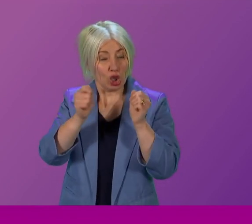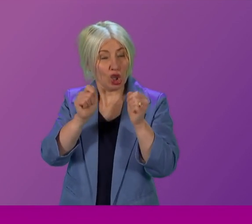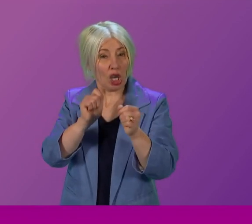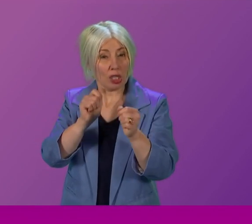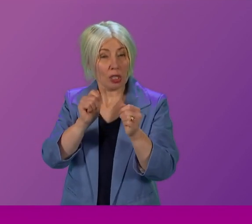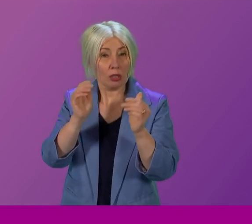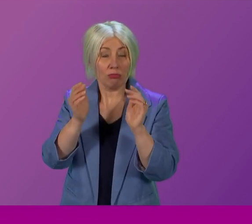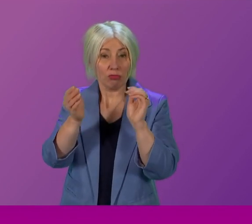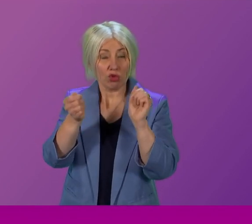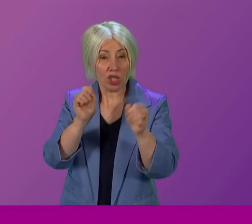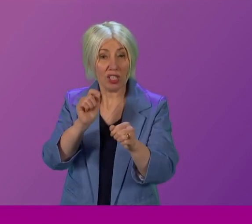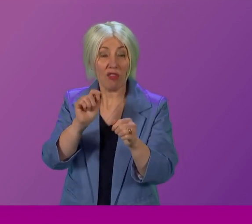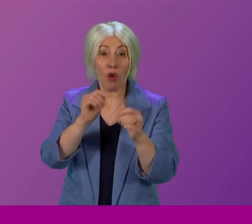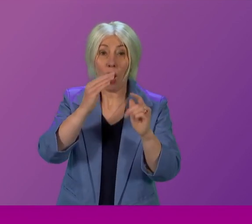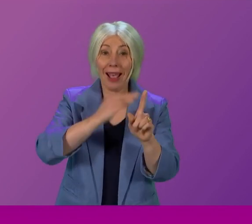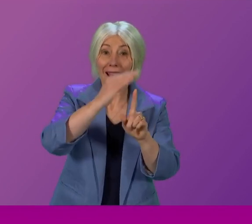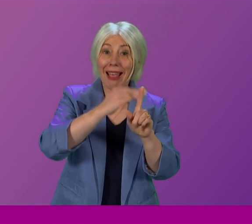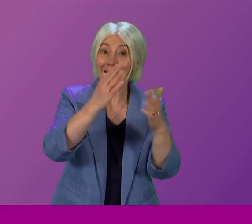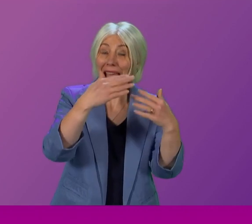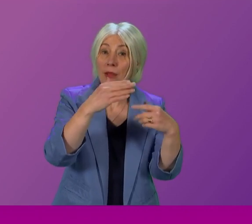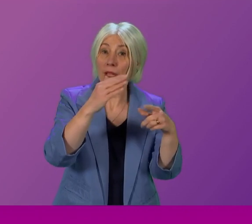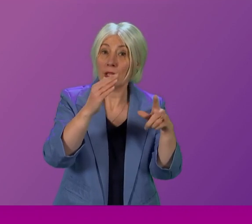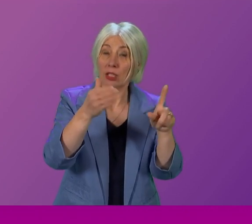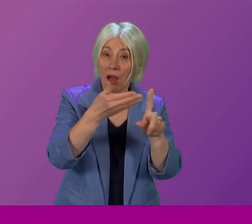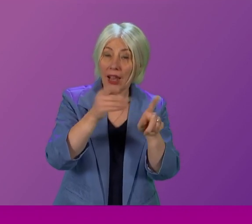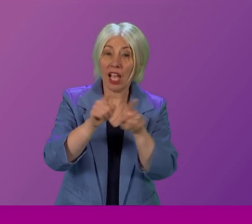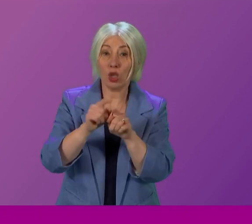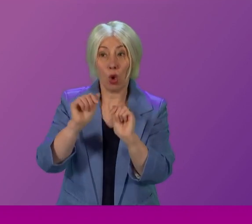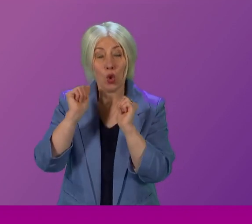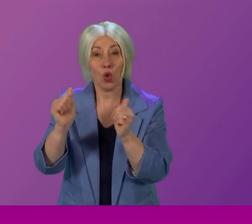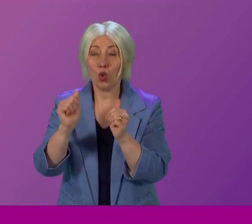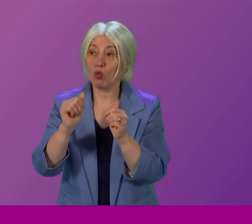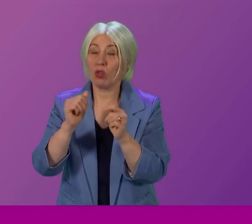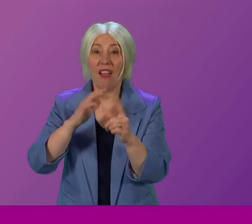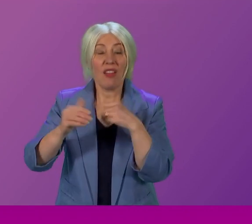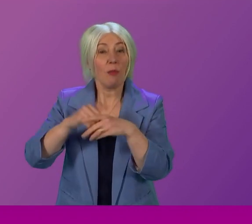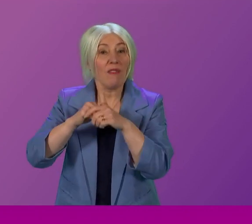our climate targets, supports good green jobs for our highly skilled workforce and